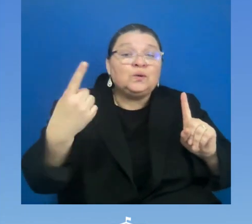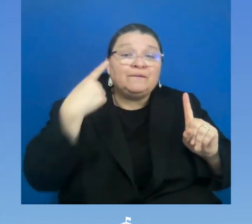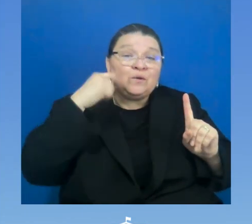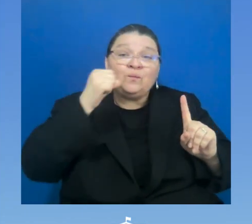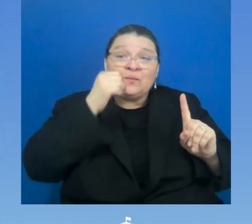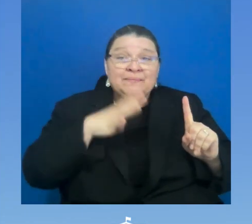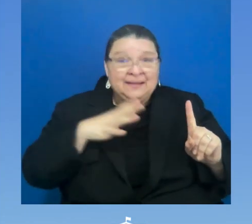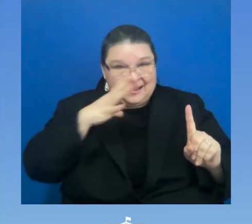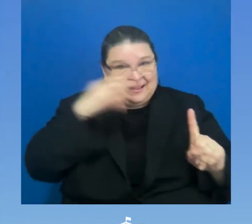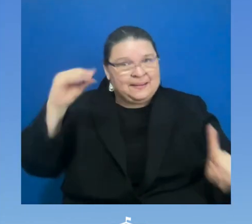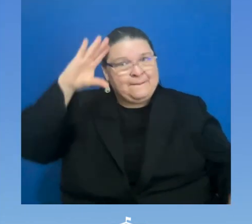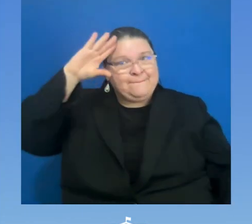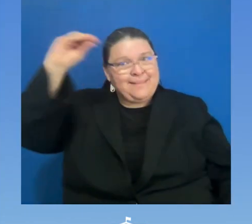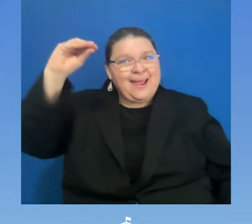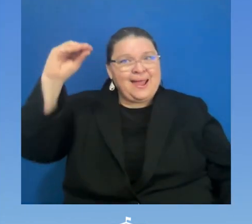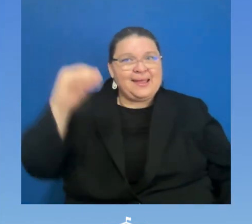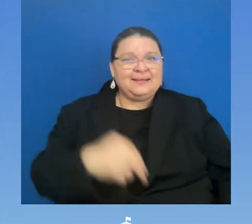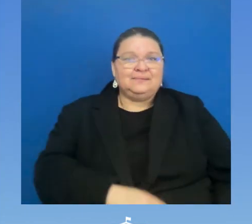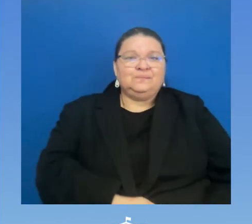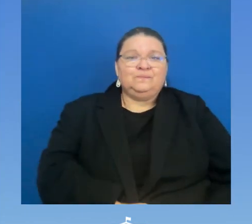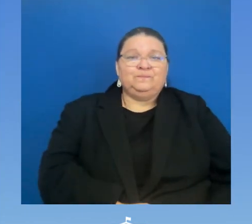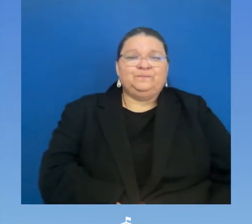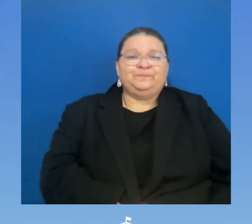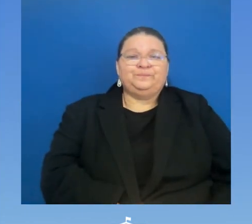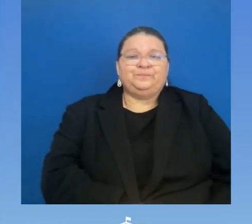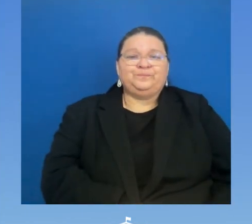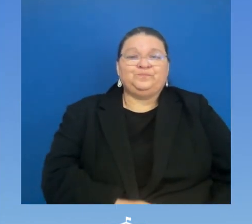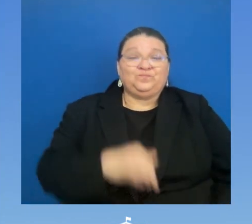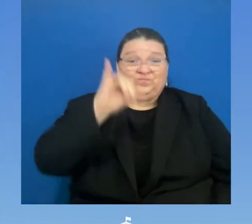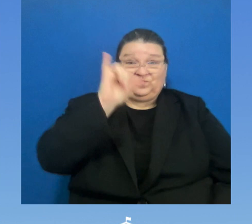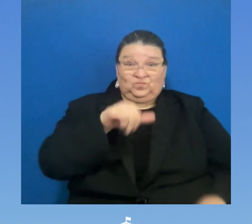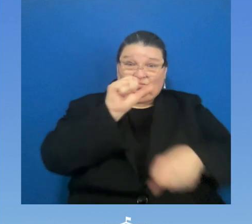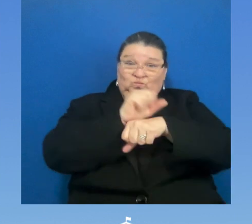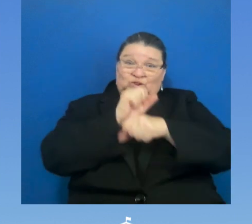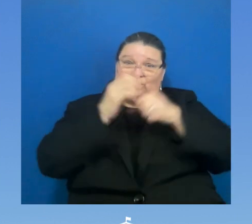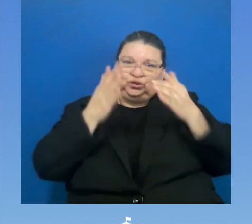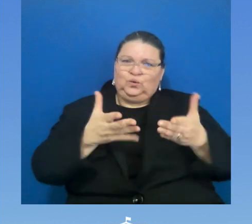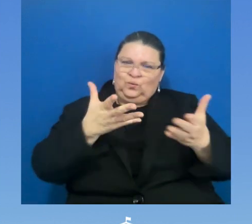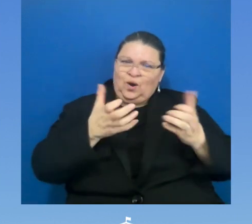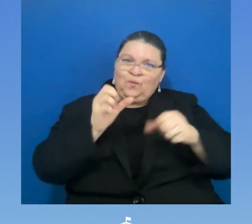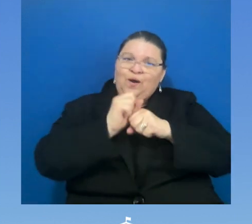driven company and you know, this is a great example of that.